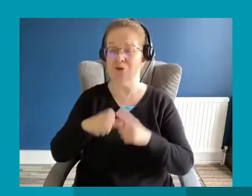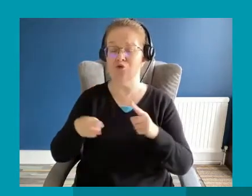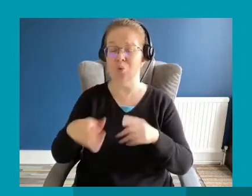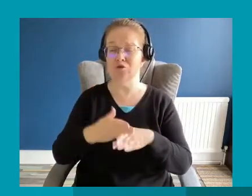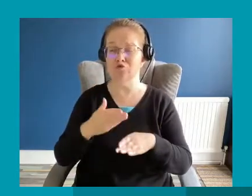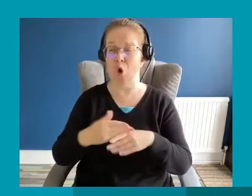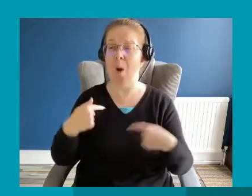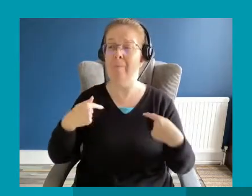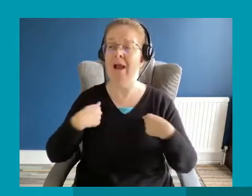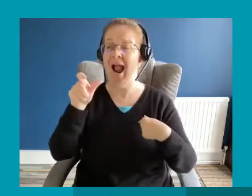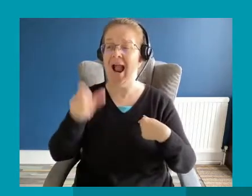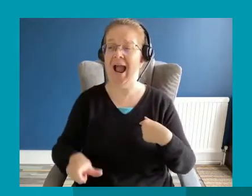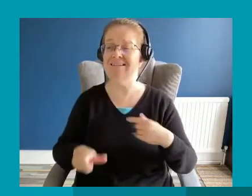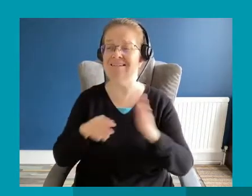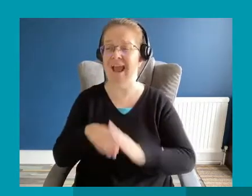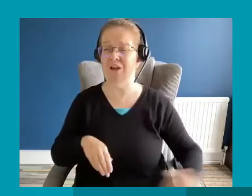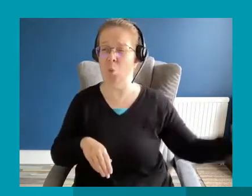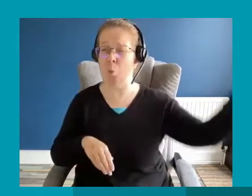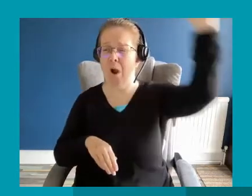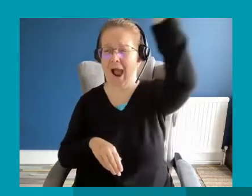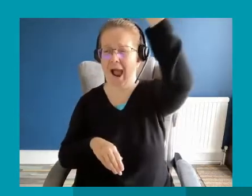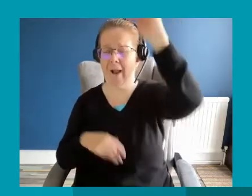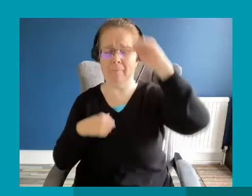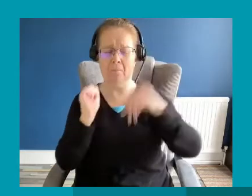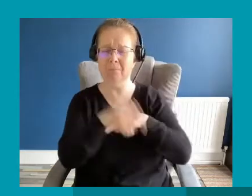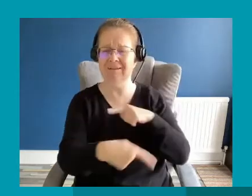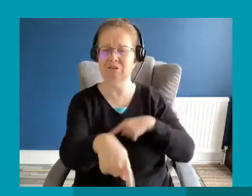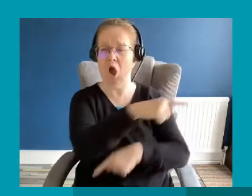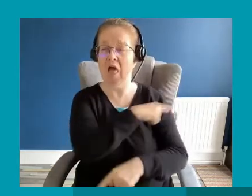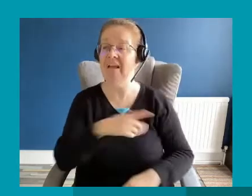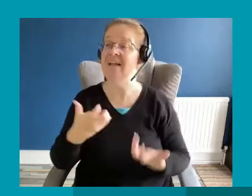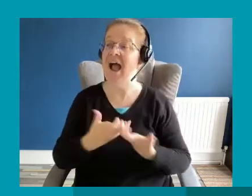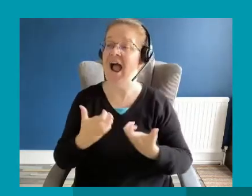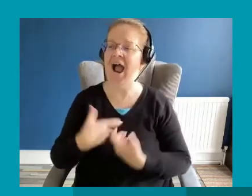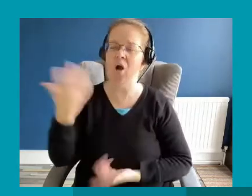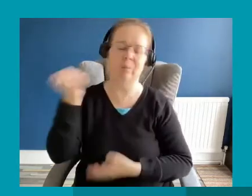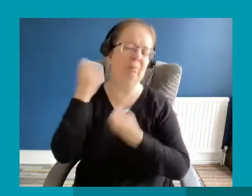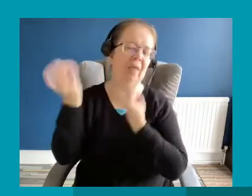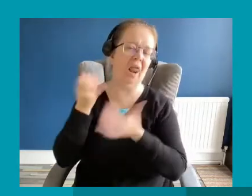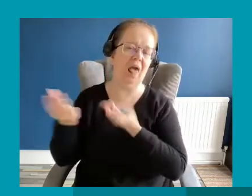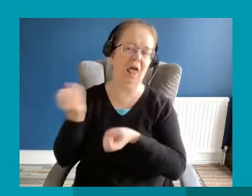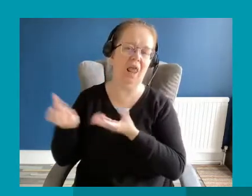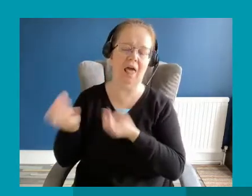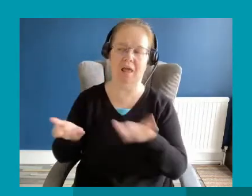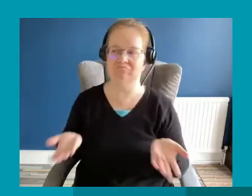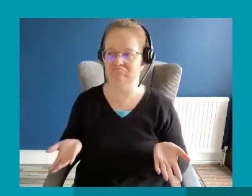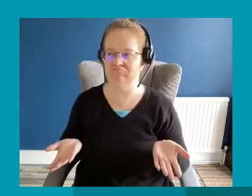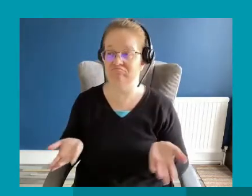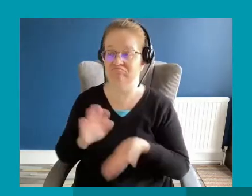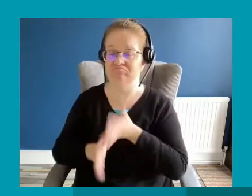And here's how I can do it. And of course, you want to think about the types of adjustments that